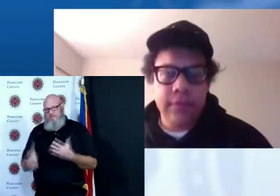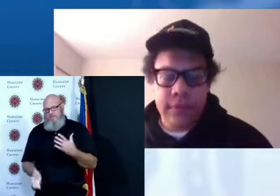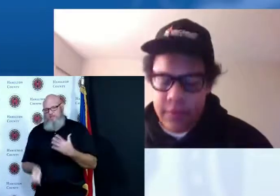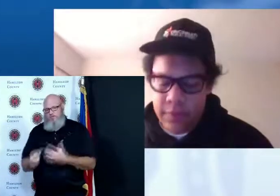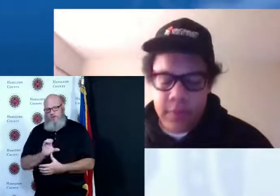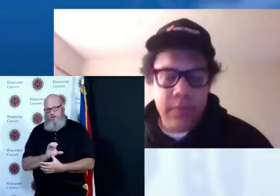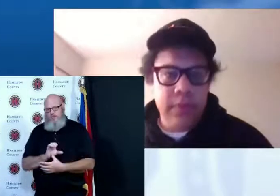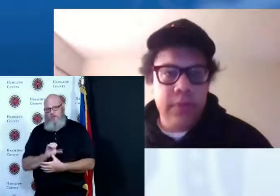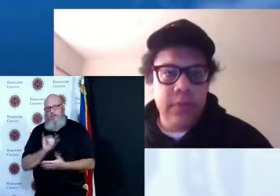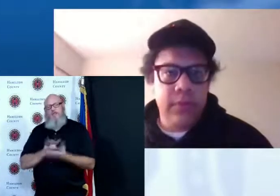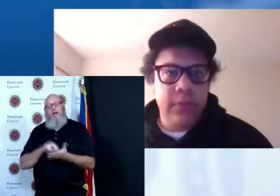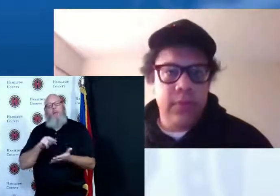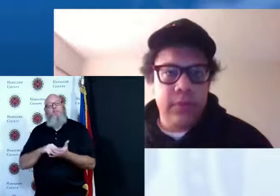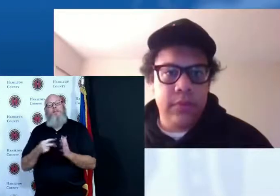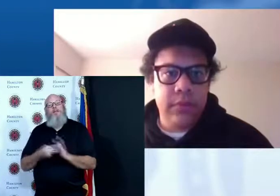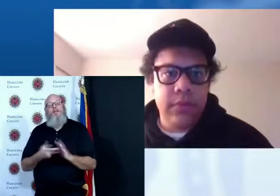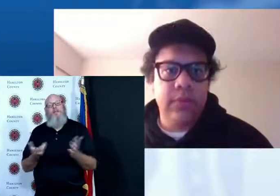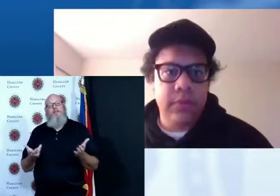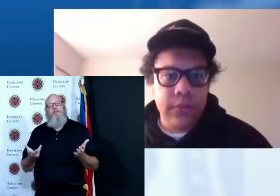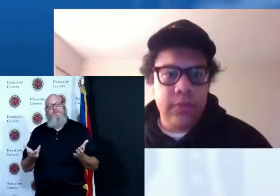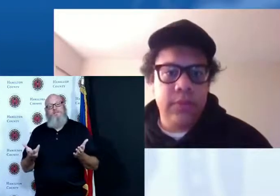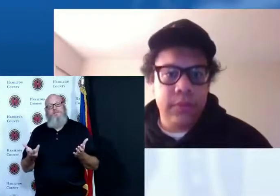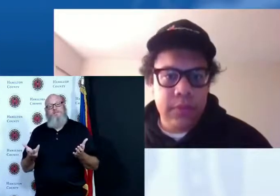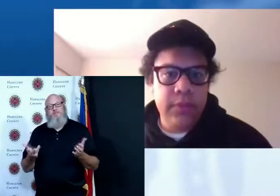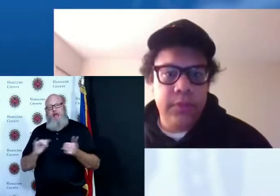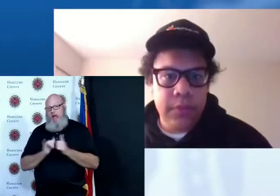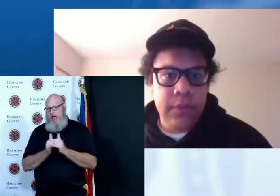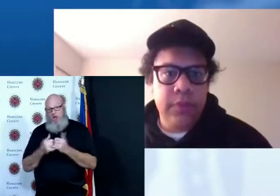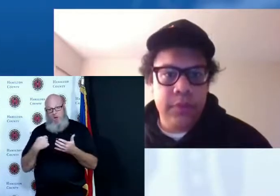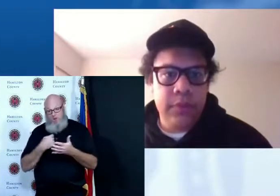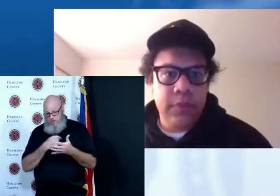stay that way for at least a week so what I anticipate tomorrow when Governor DeWine